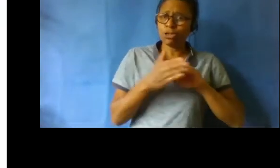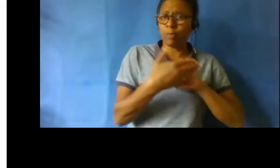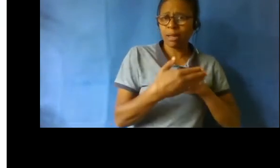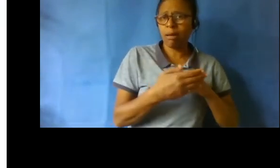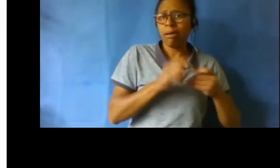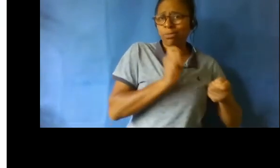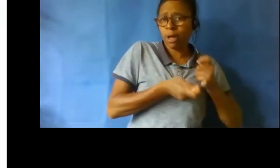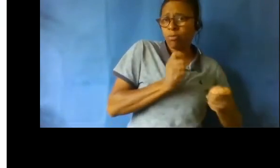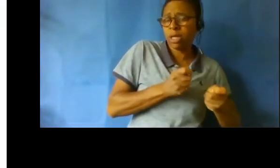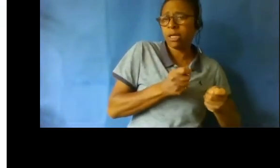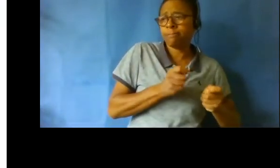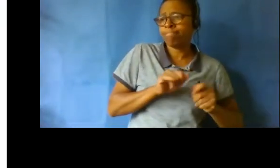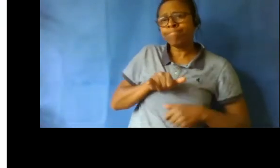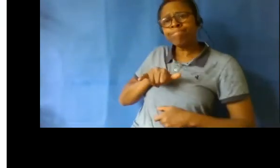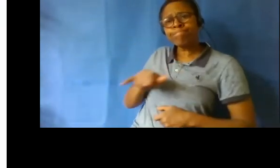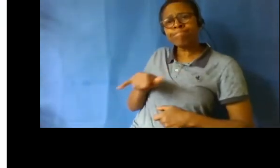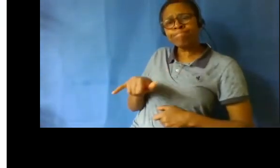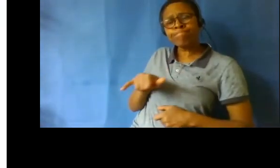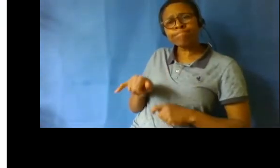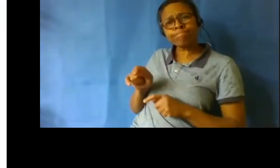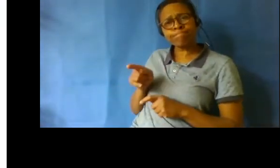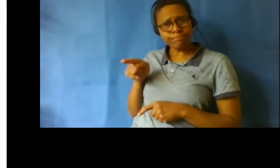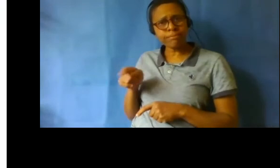also both Christian so I had to take some time to explain to them both when I